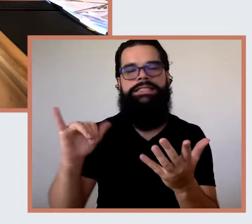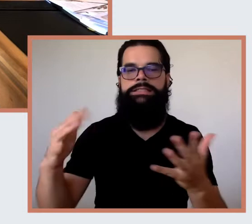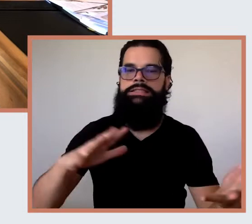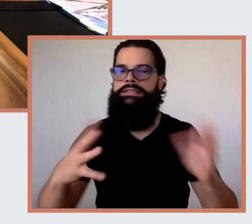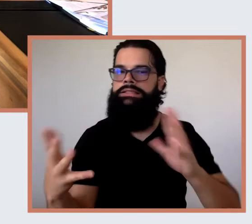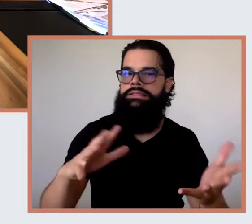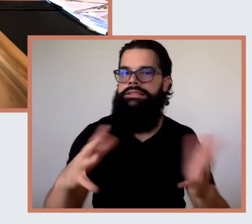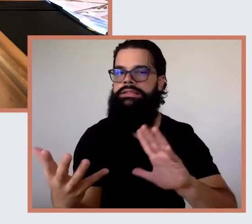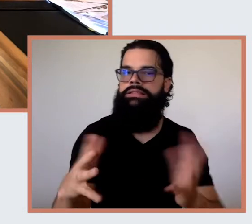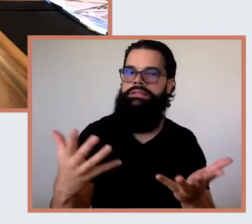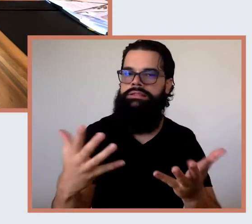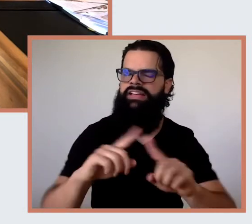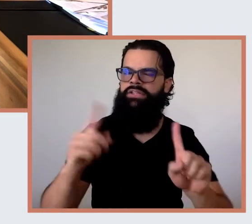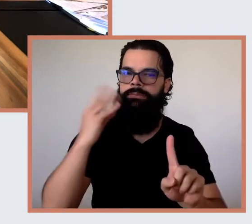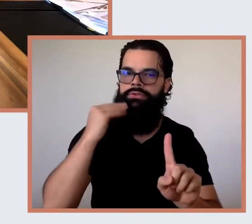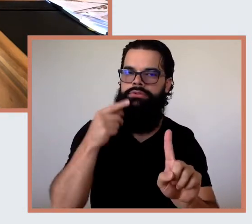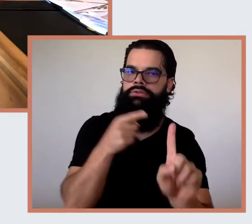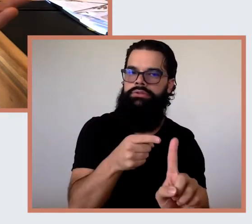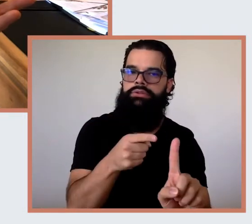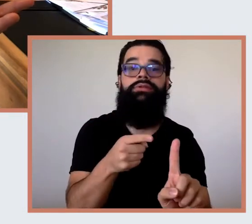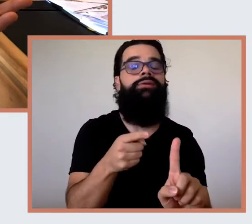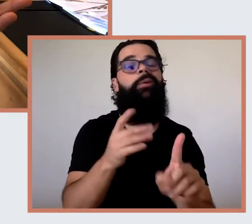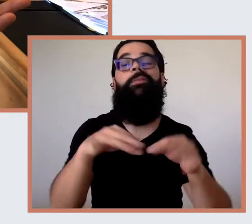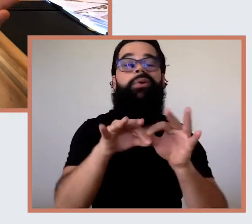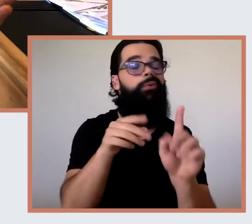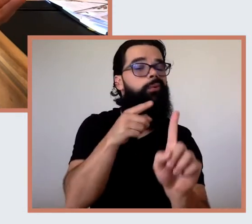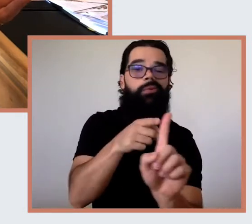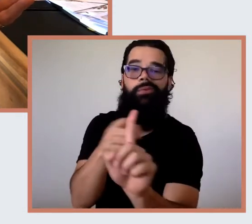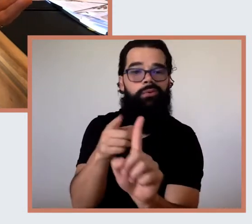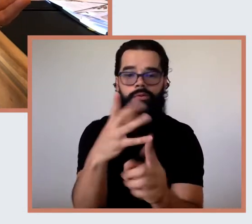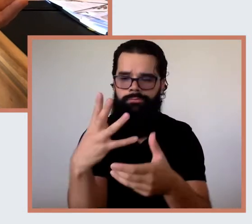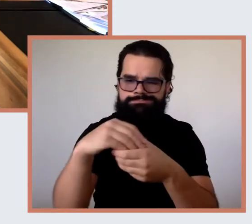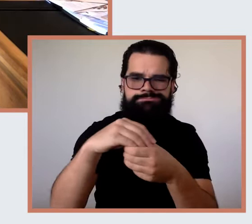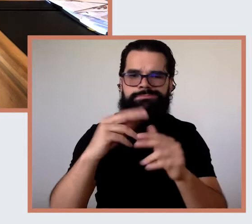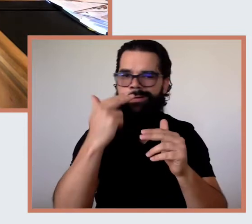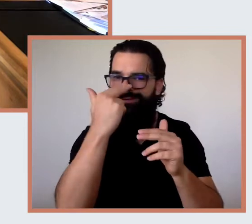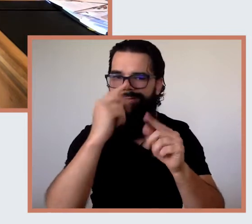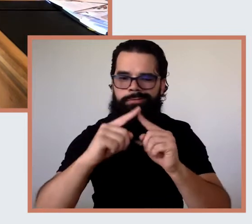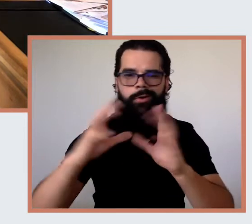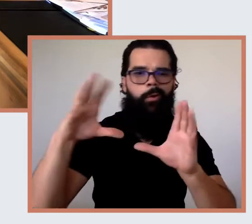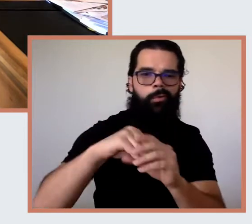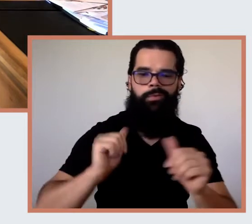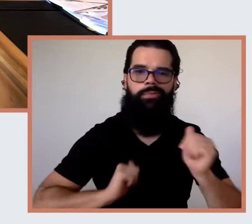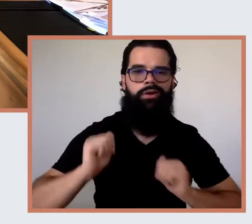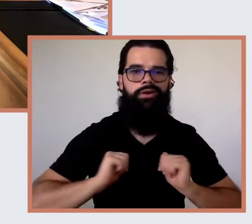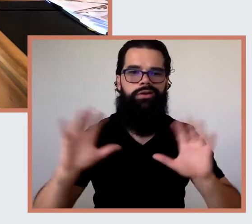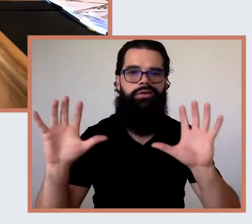of cases, but differently by the younger executives, you just are, much more in comedy probably than in drama.